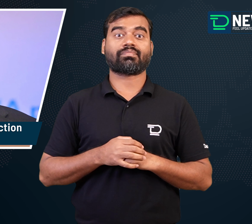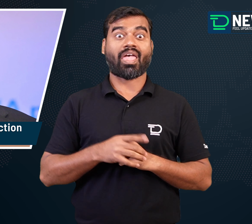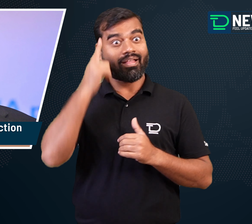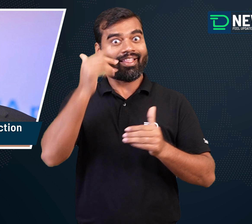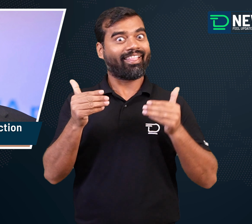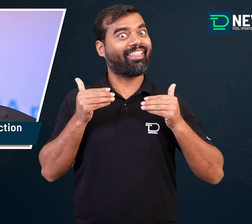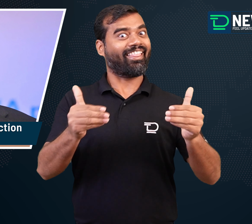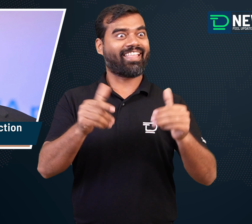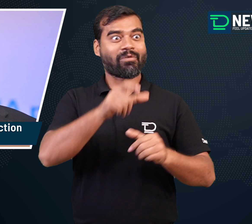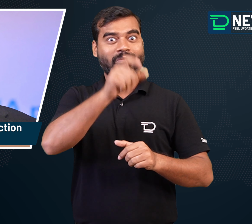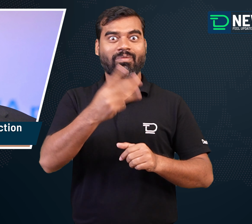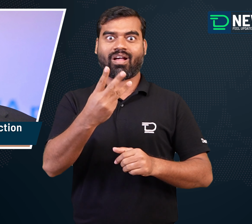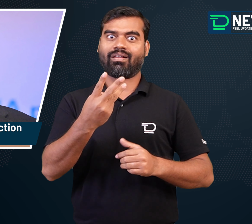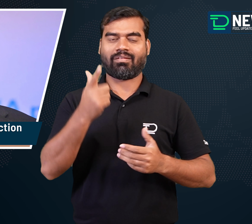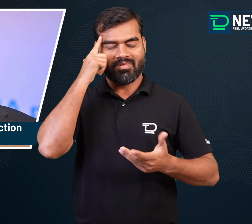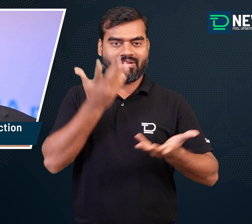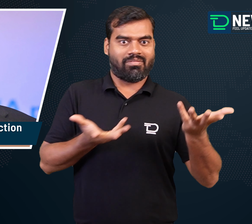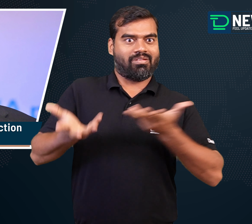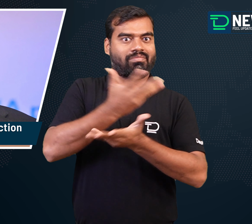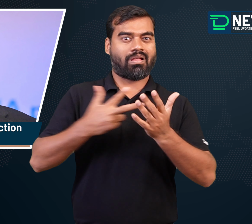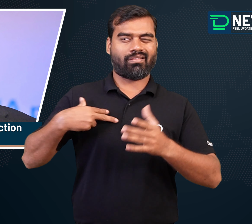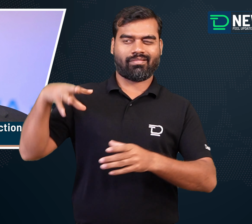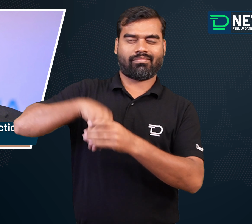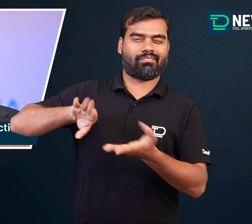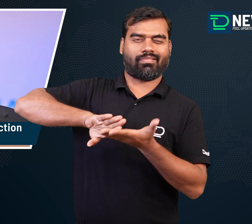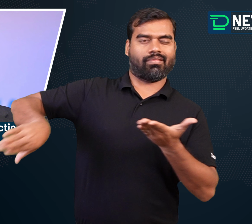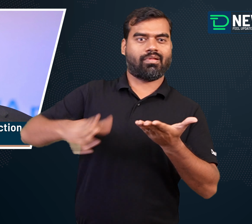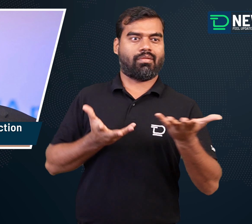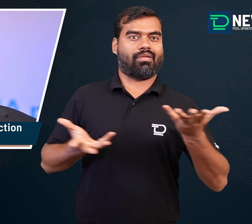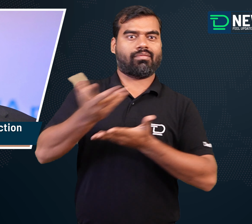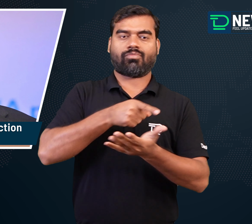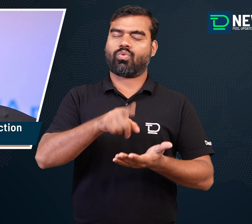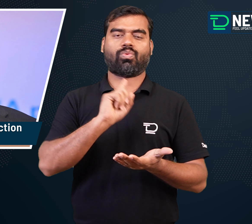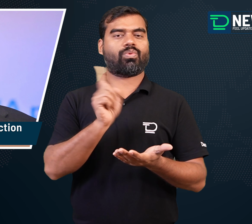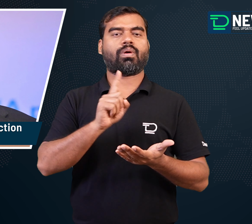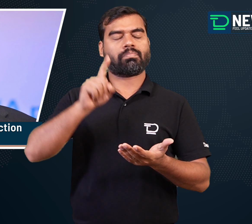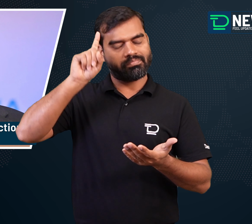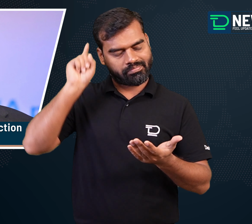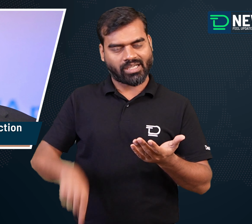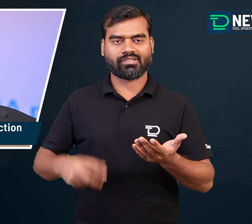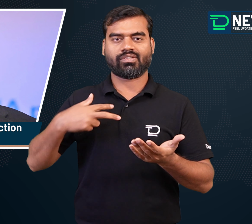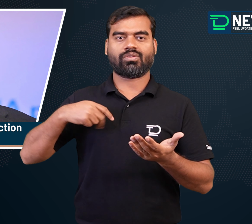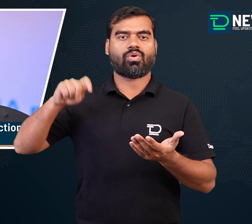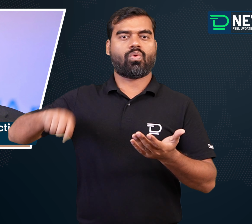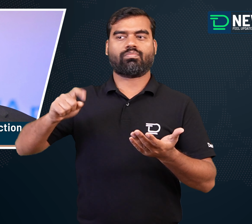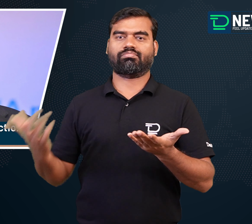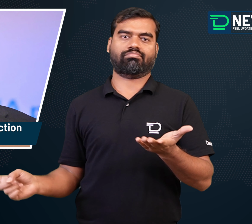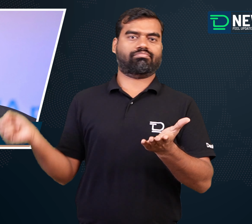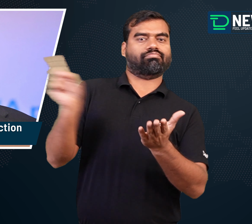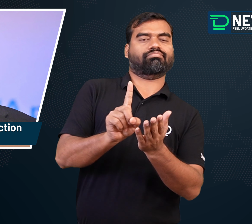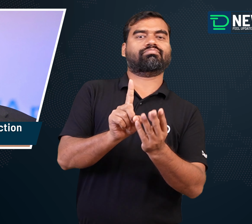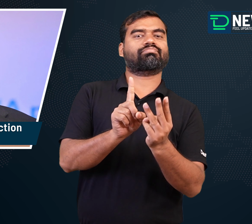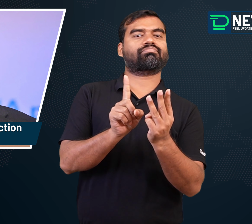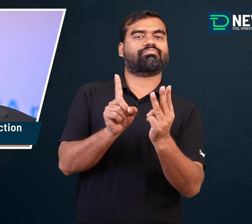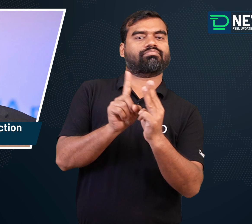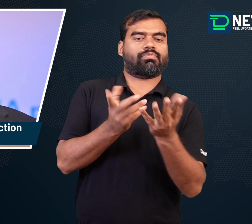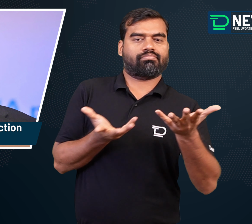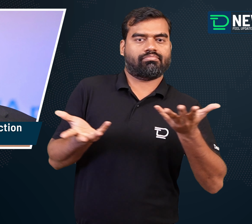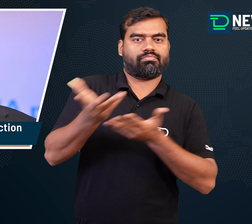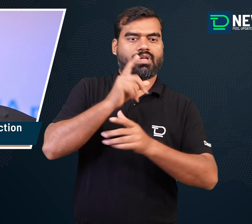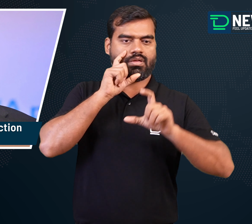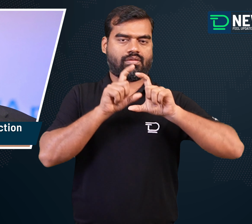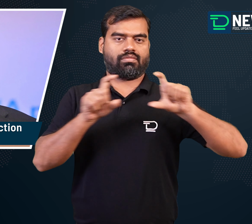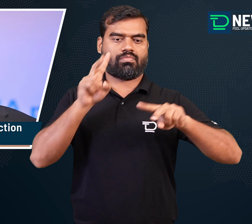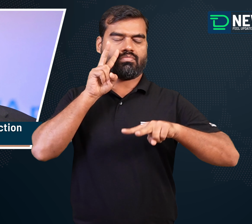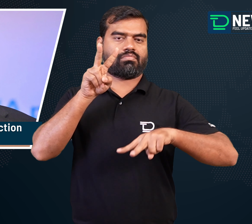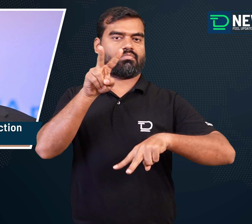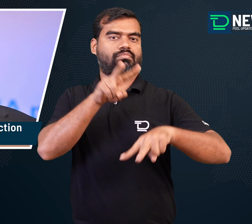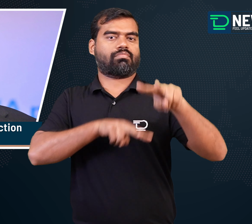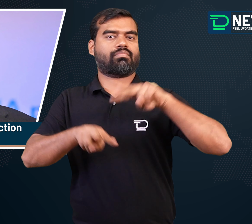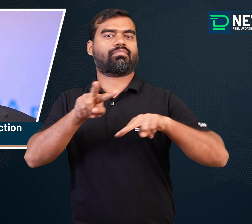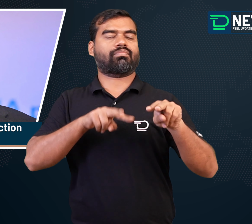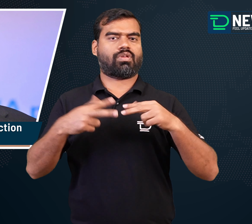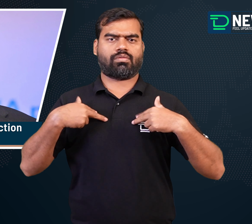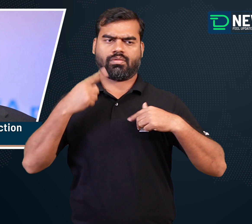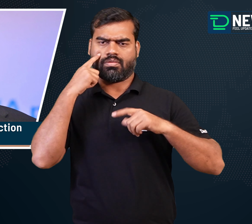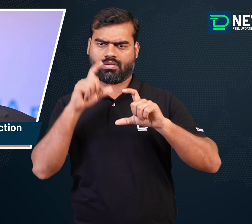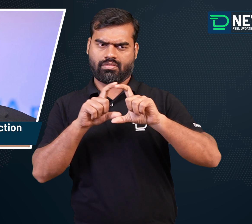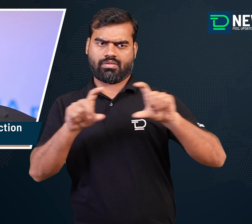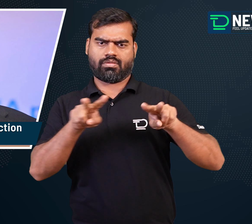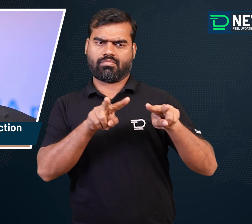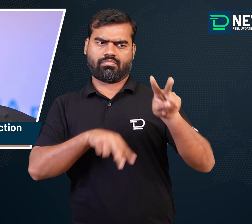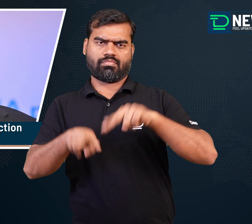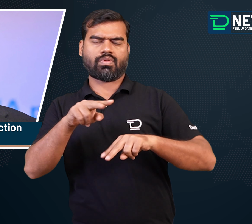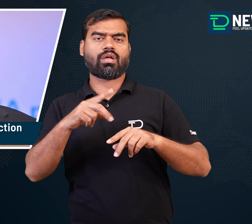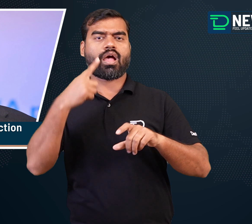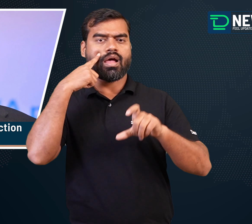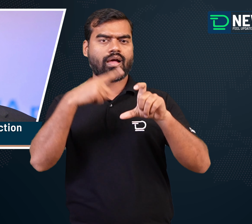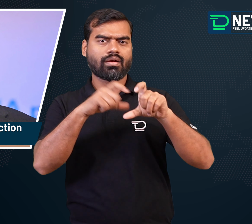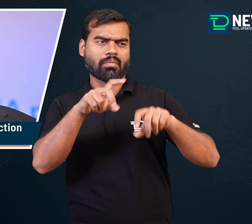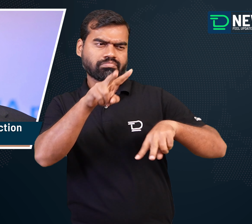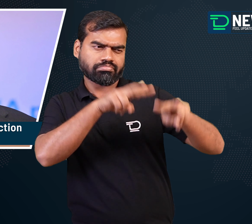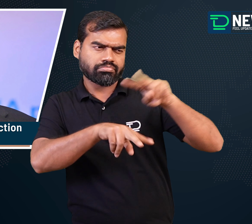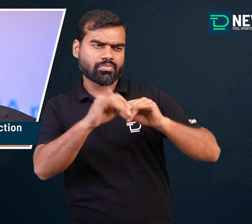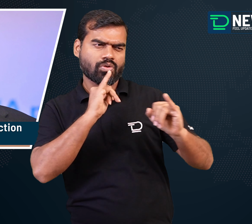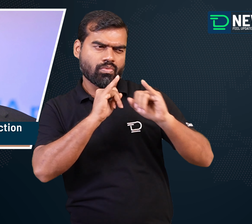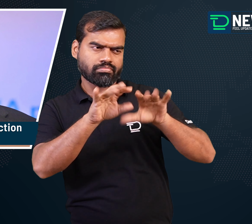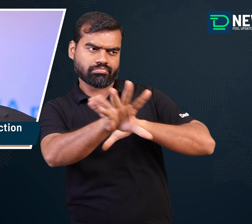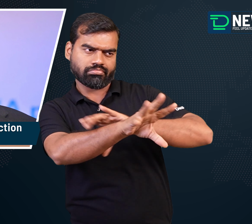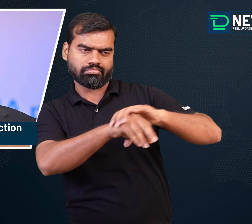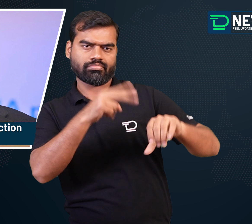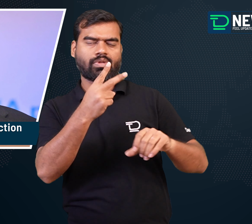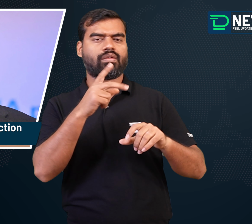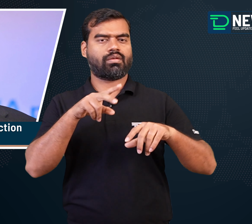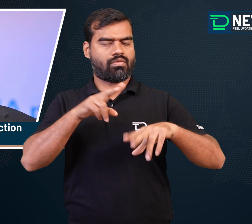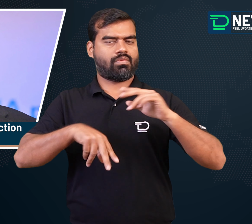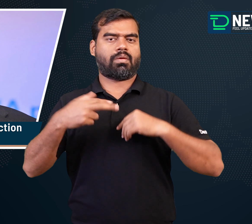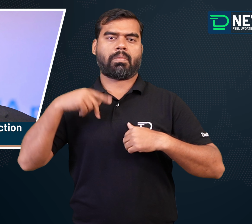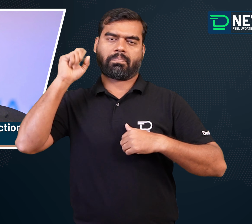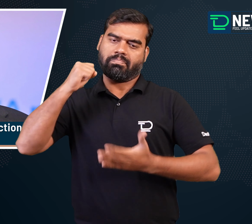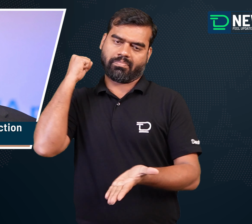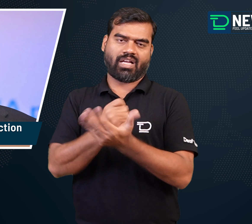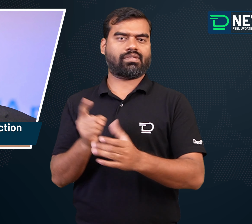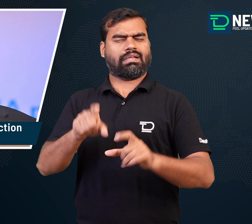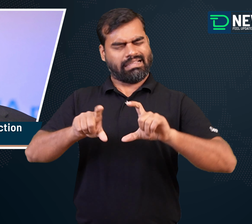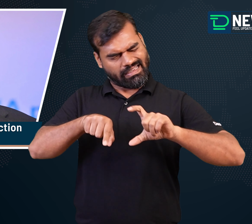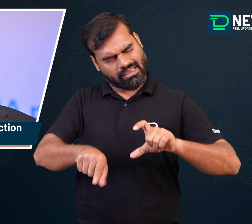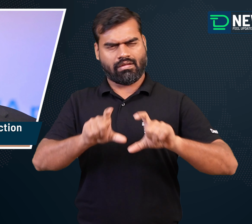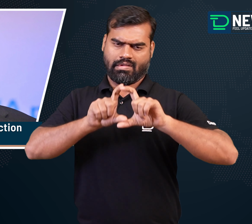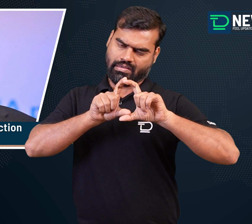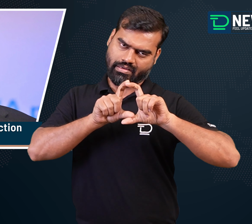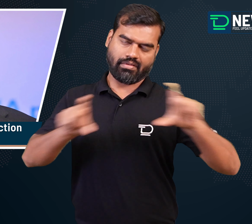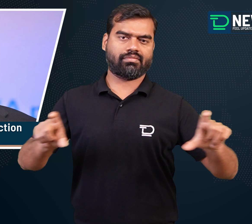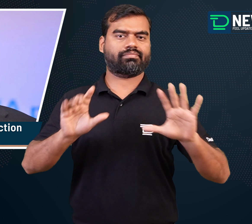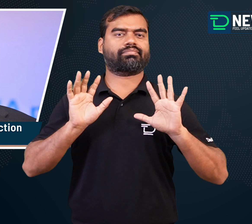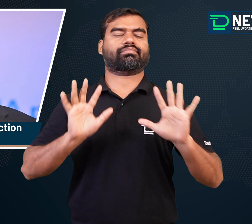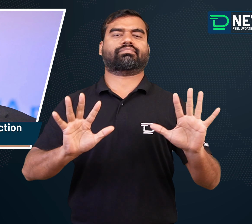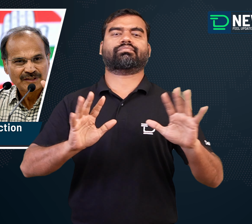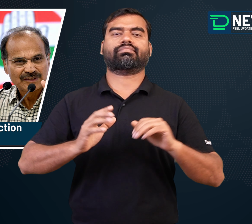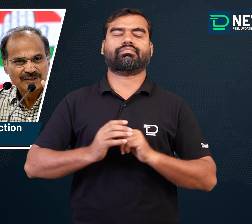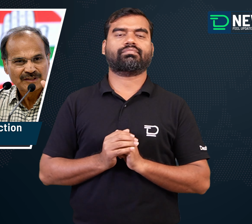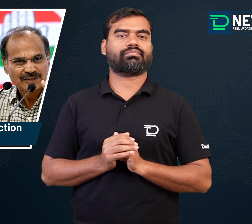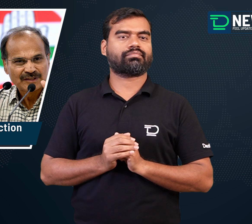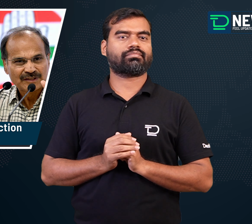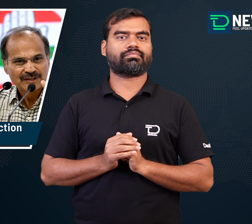The chief justice of the Supreme Court should be present.